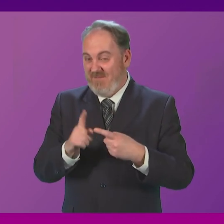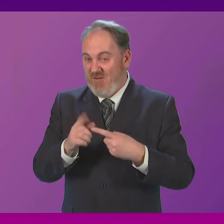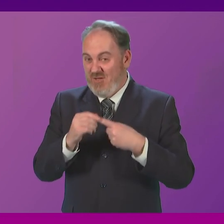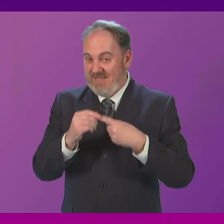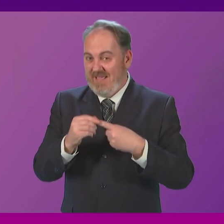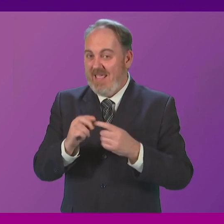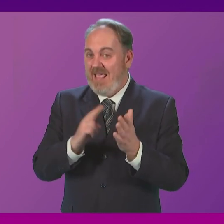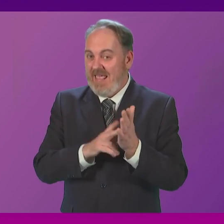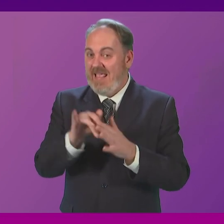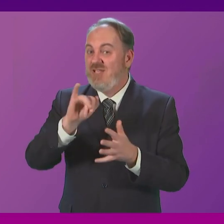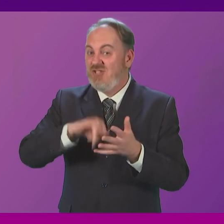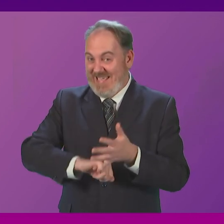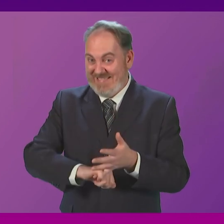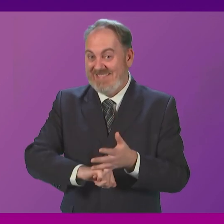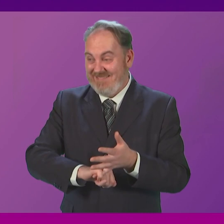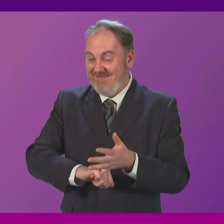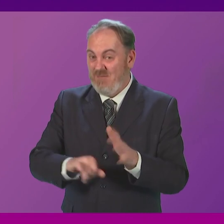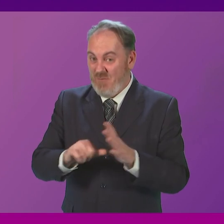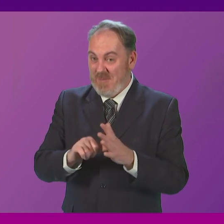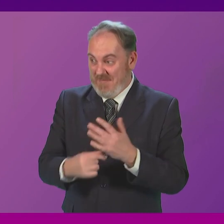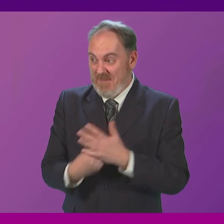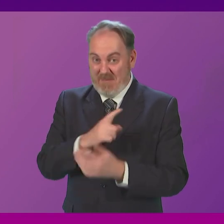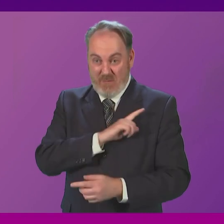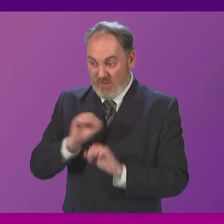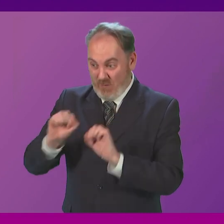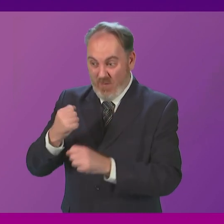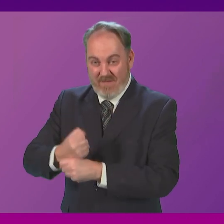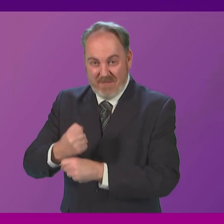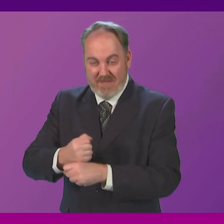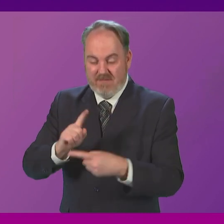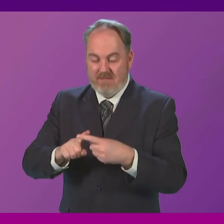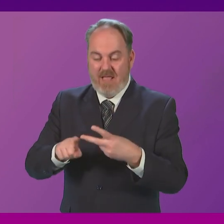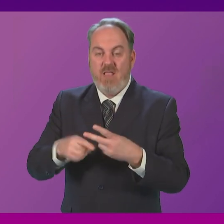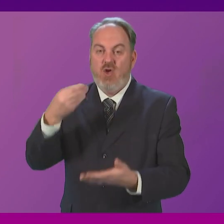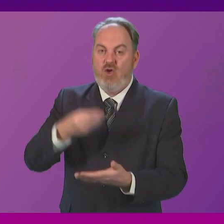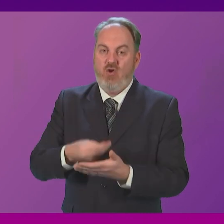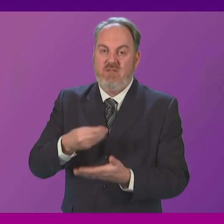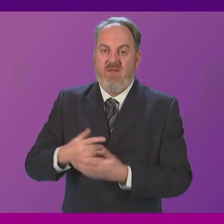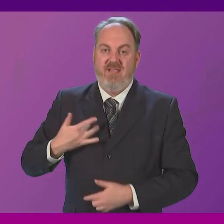crisis, created by the SNP Government, and the cost of living crisis, exacerbated by the Tories.